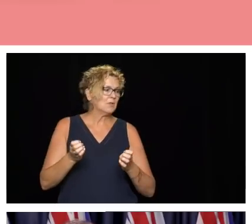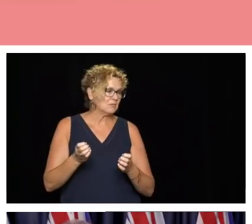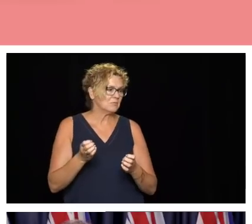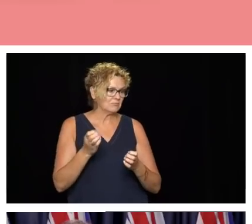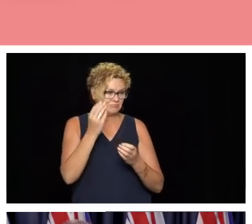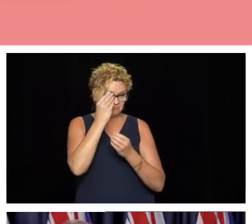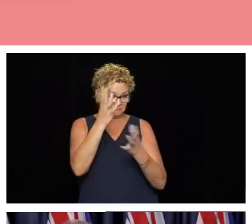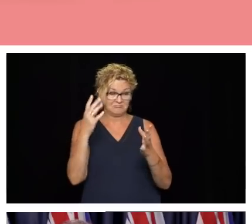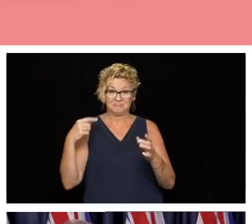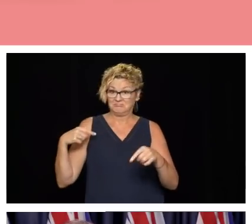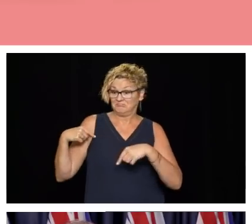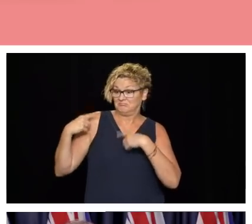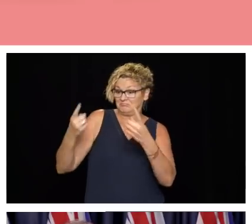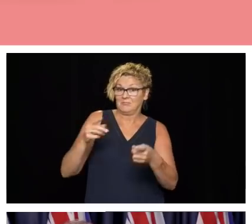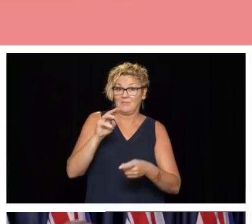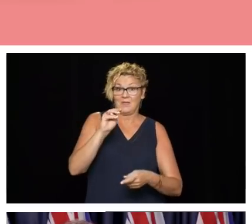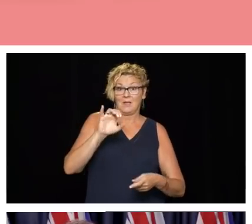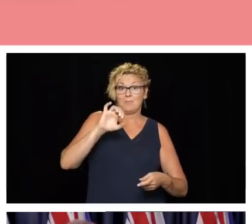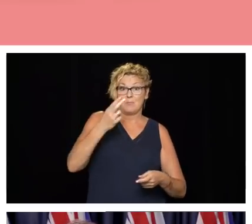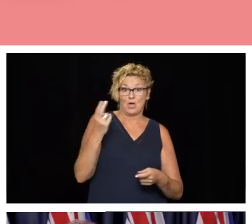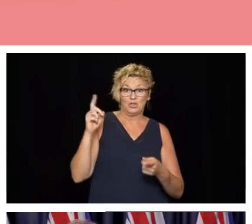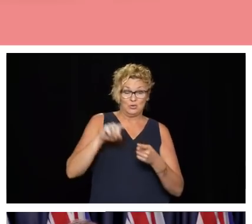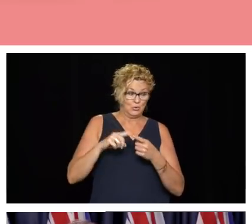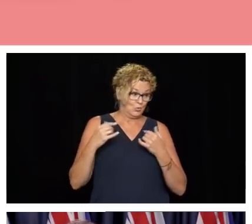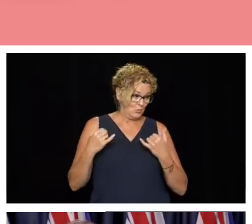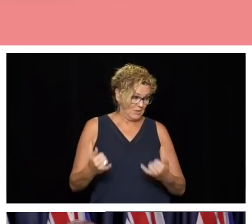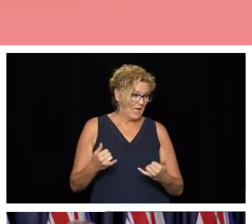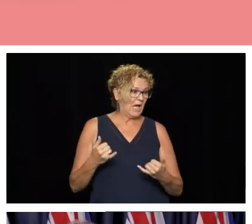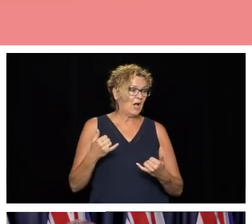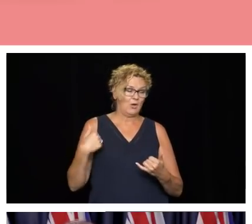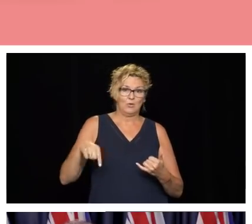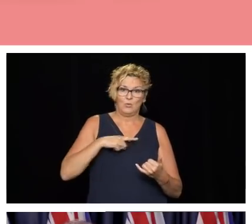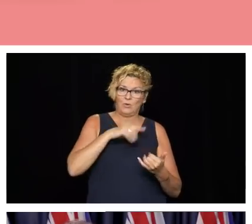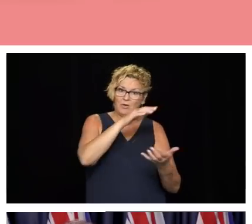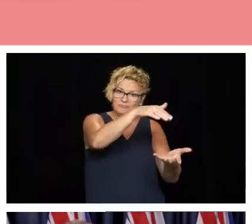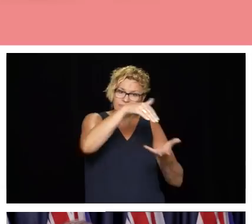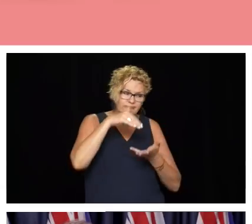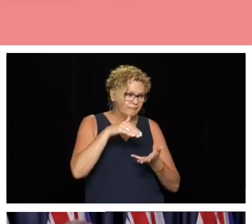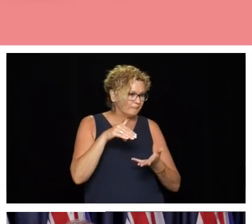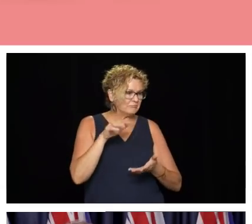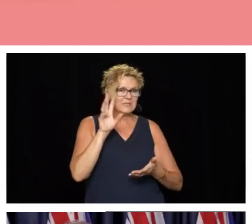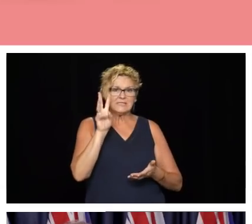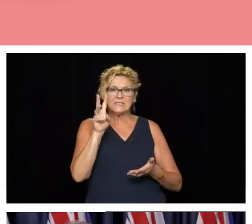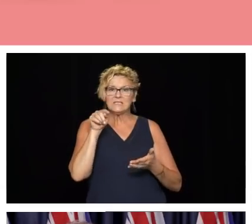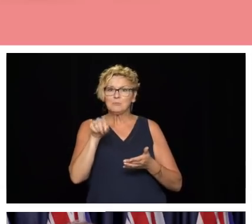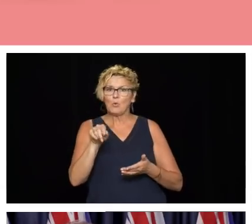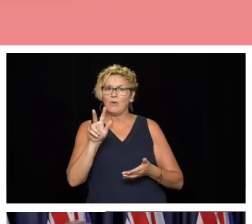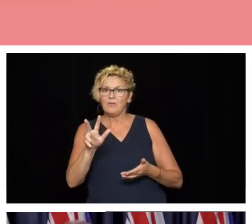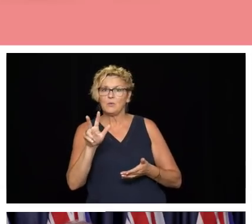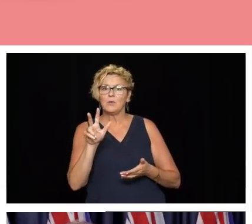the coming months. I want to move on to say that obviously, I report weekly on access to personal protective